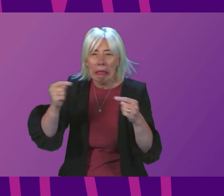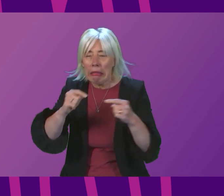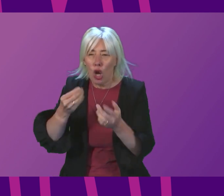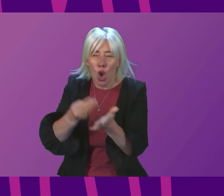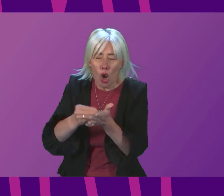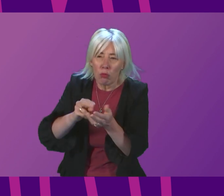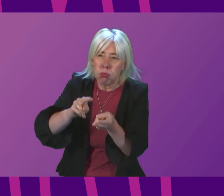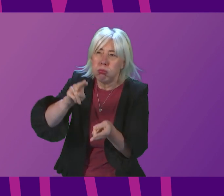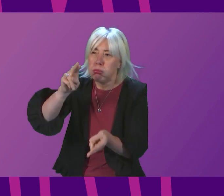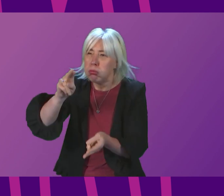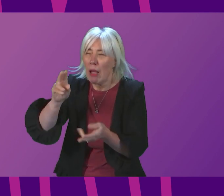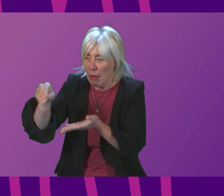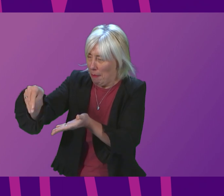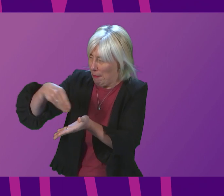fees paid by health boards.